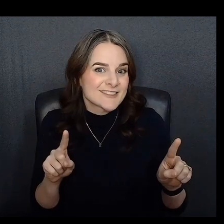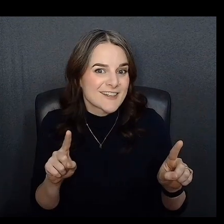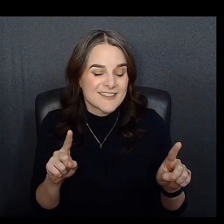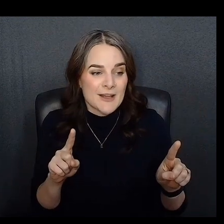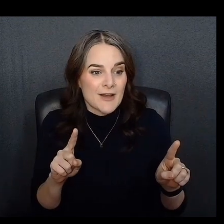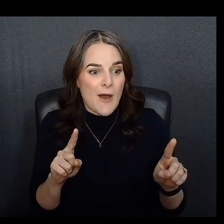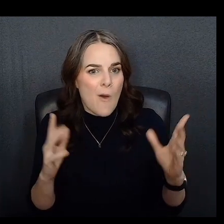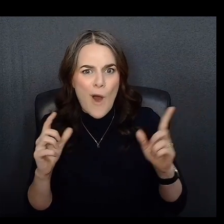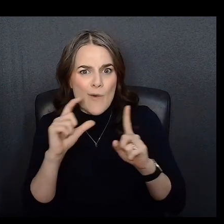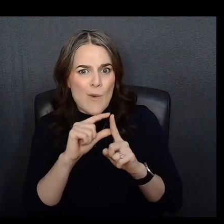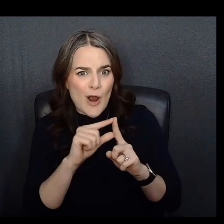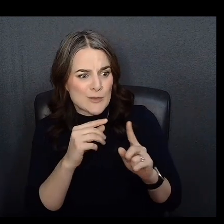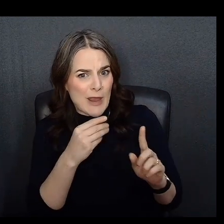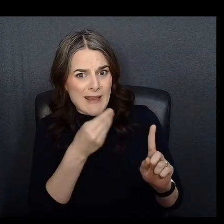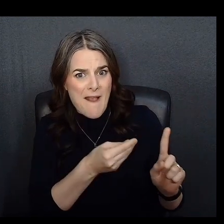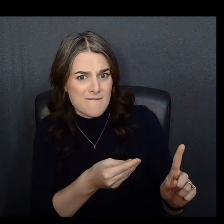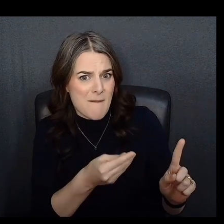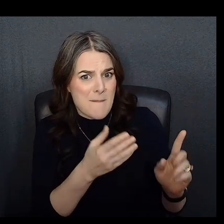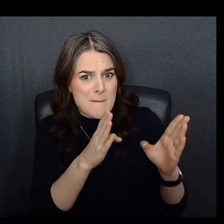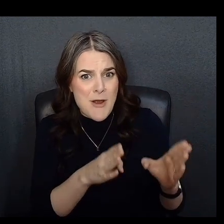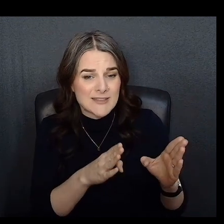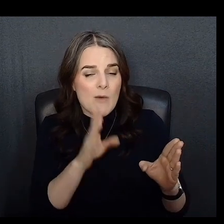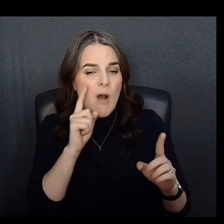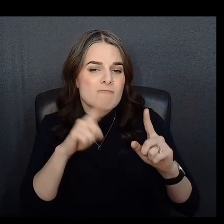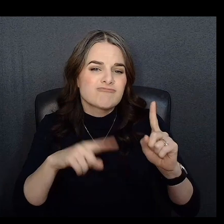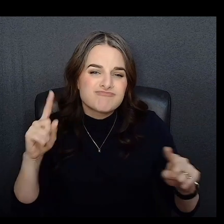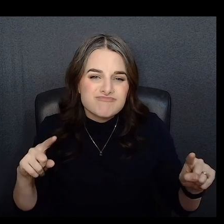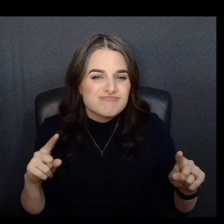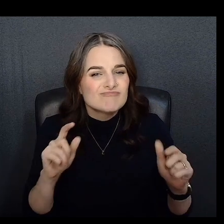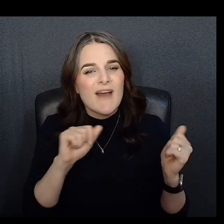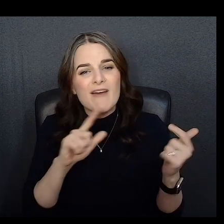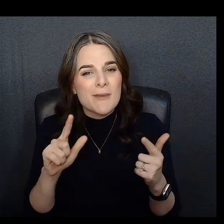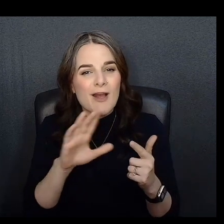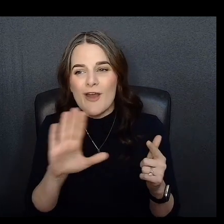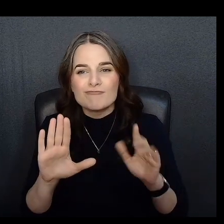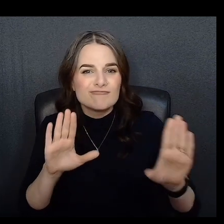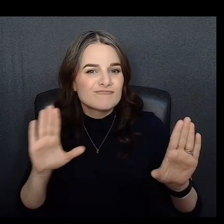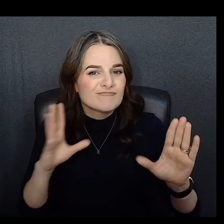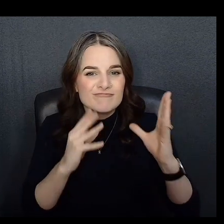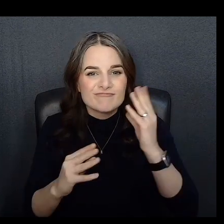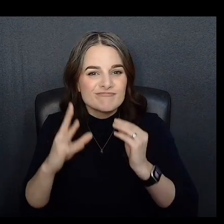When we give them to a person, it's going to look different for everybody and everybody's life experience, but this is just a list